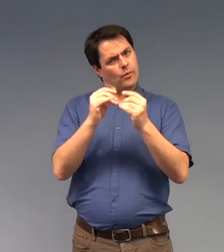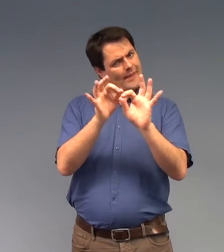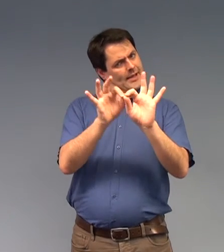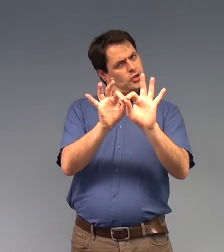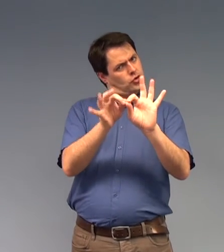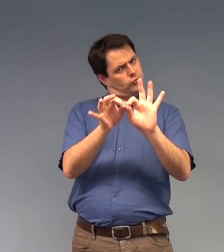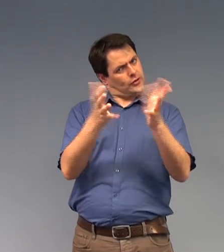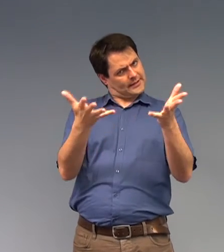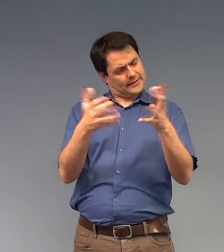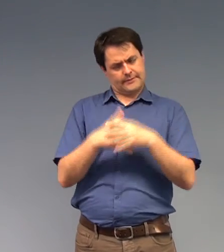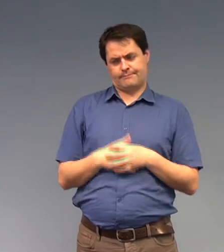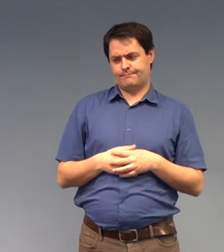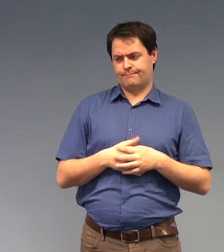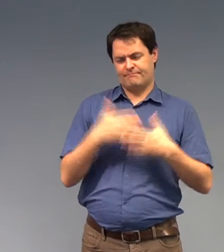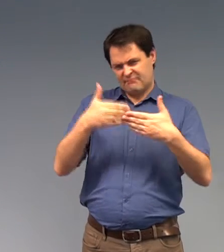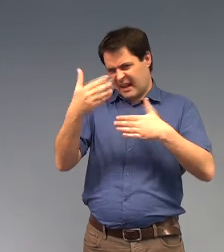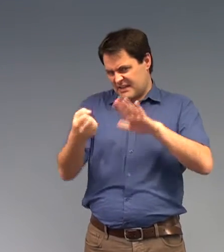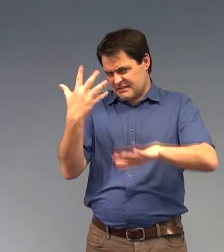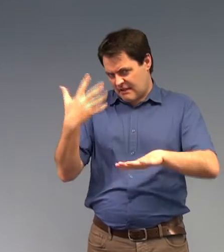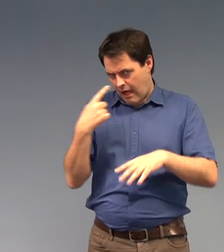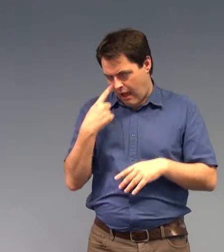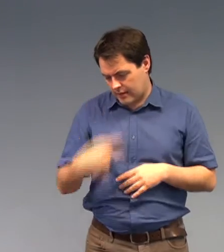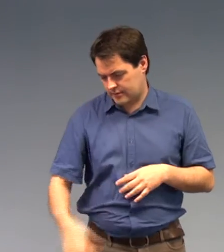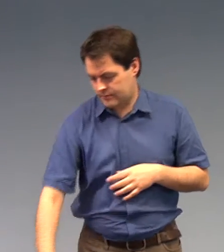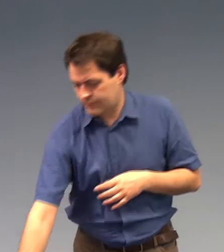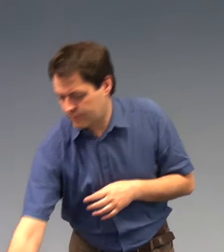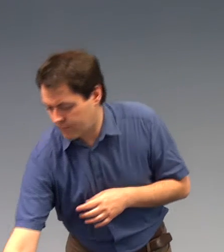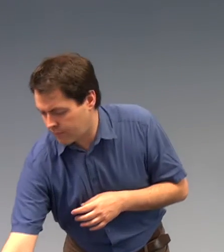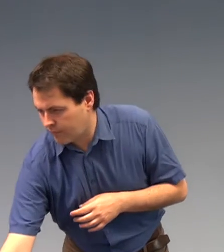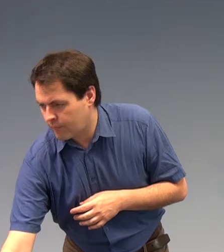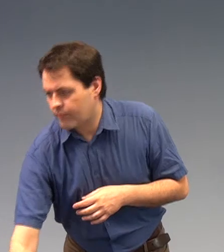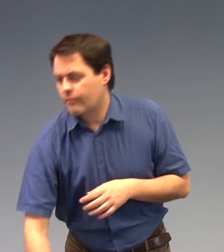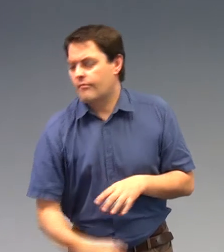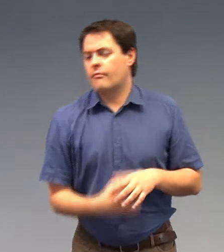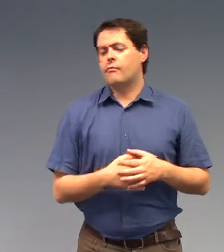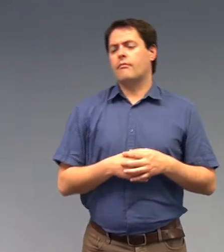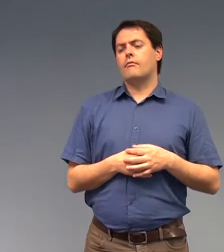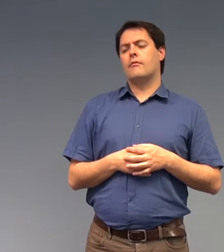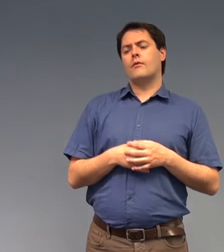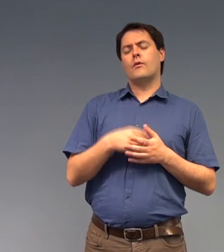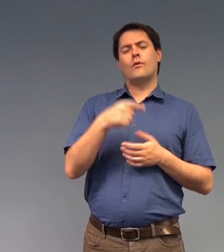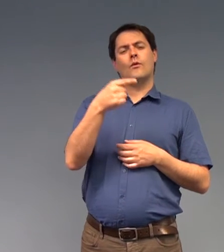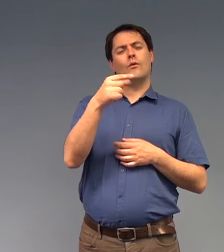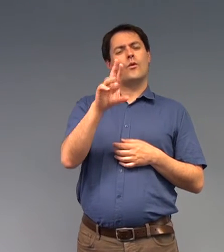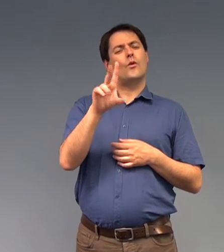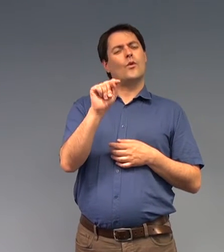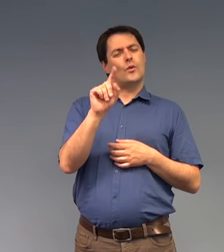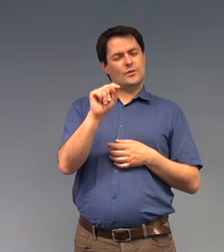So, when we're thinking about interpreting,